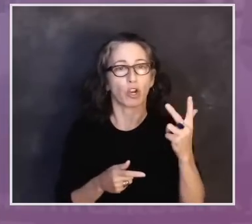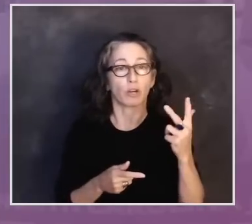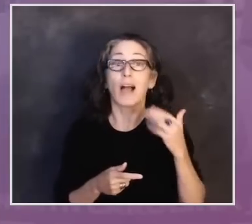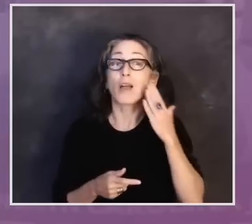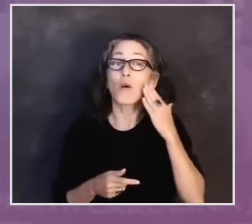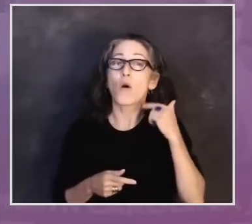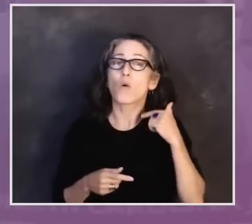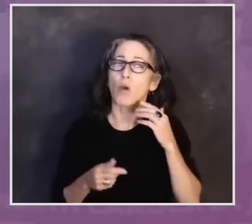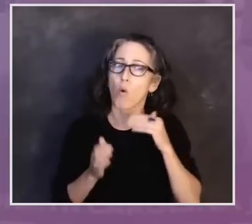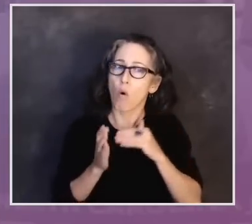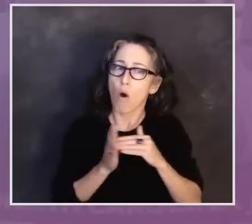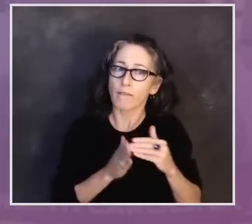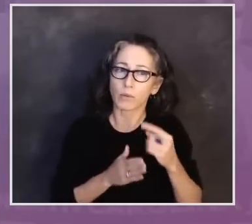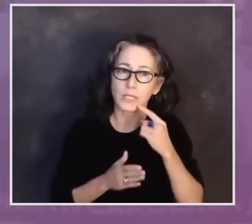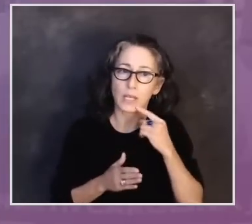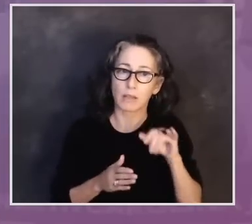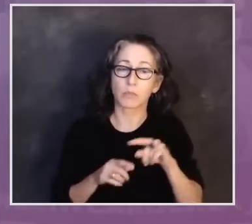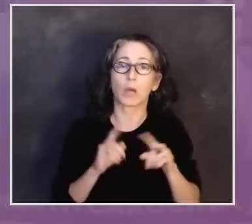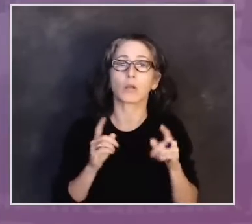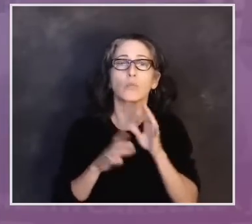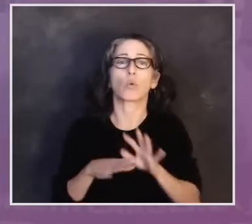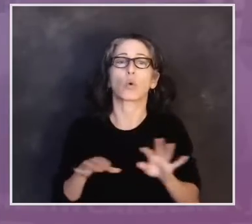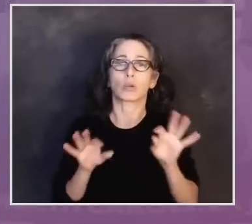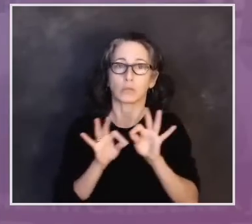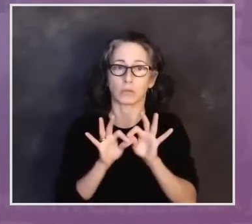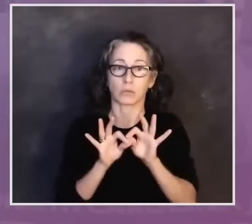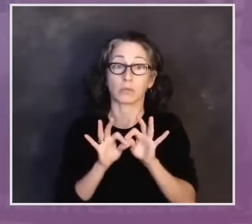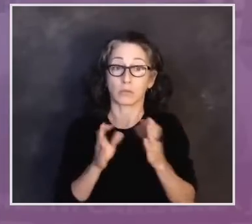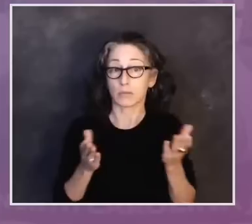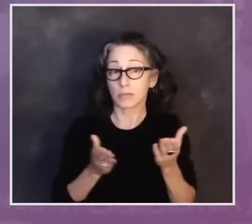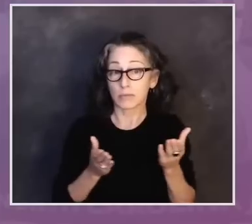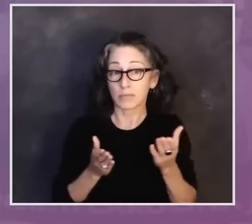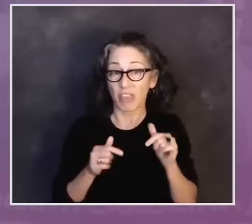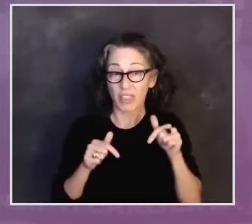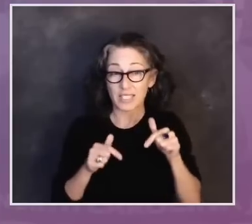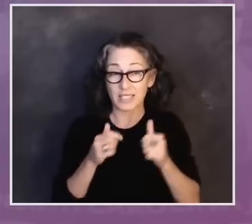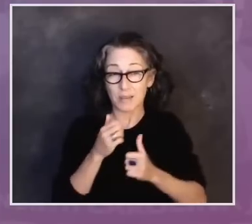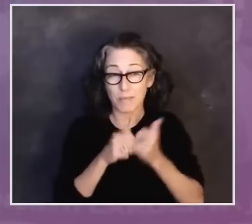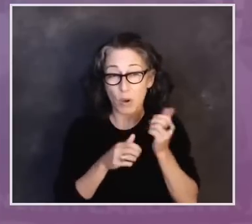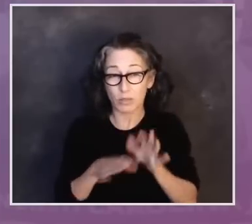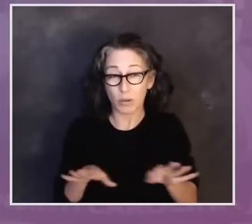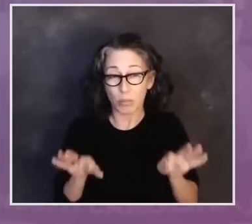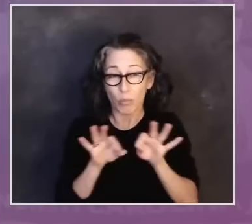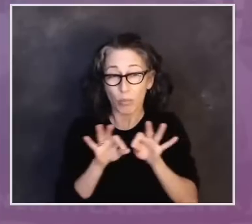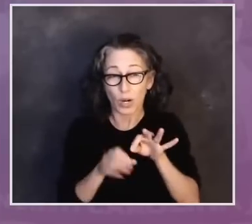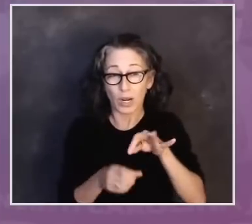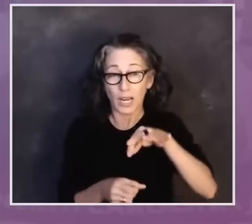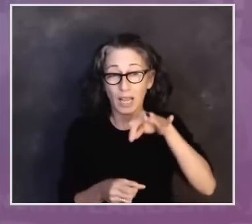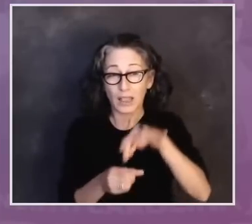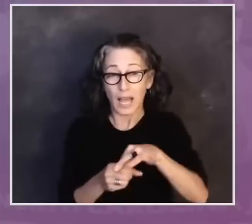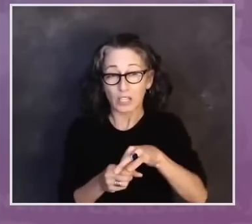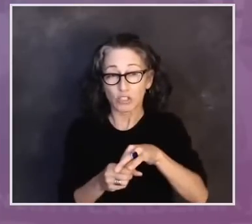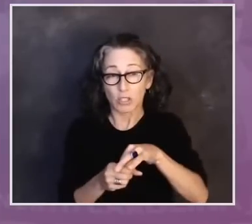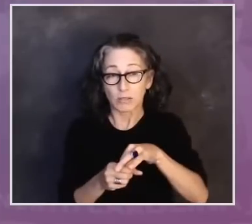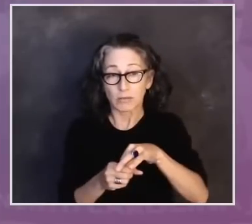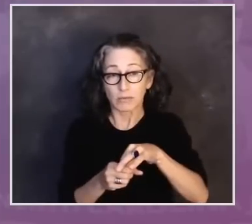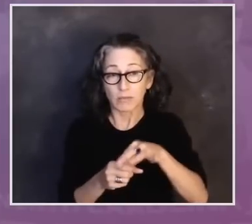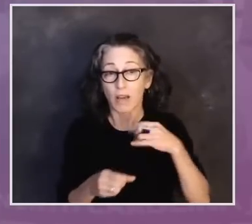UNTIL NOVEMBER 3RD. I KNOW WE SAY THIS A LOT, BUT